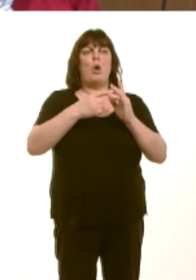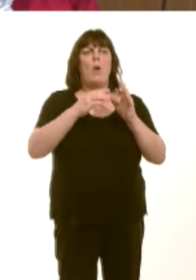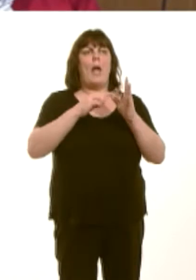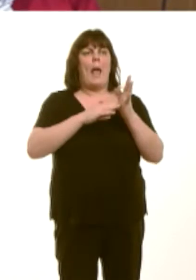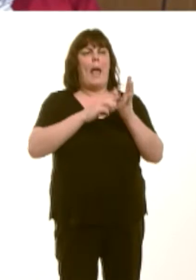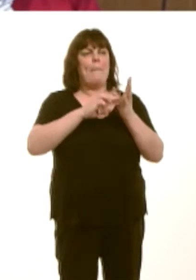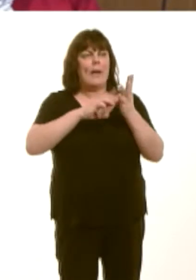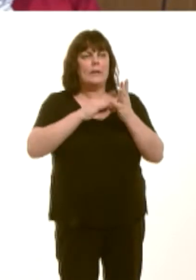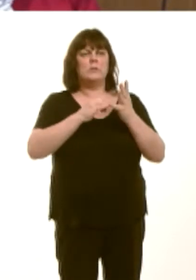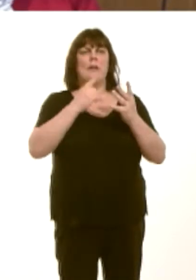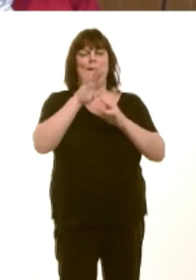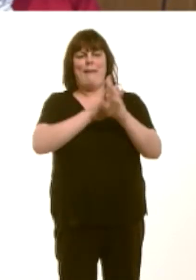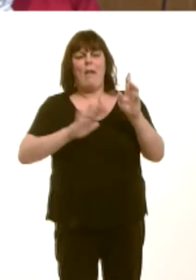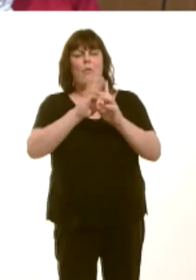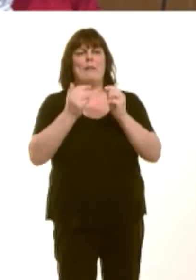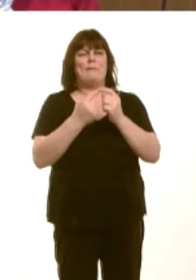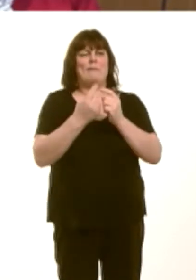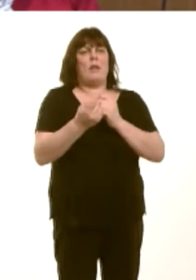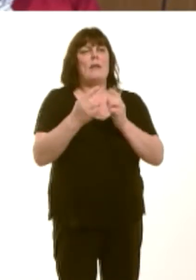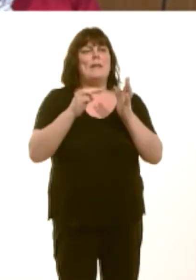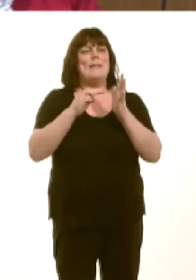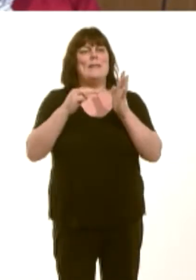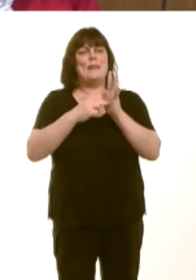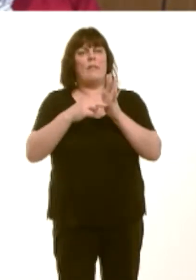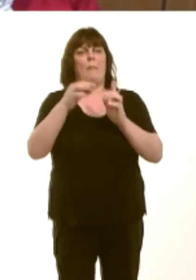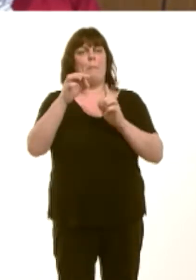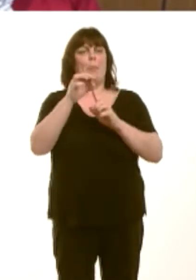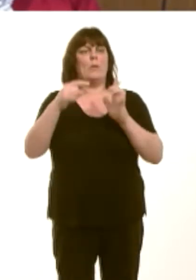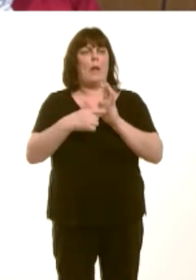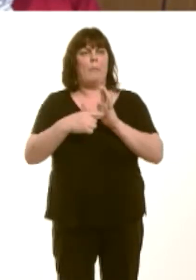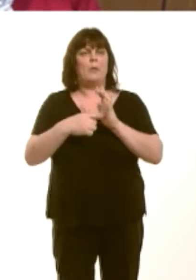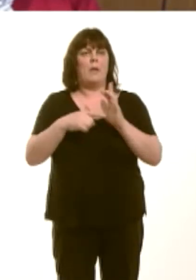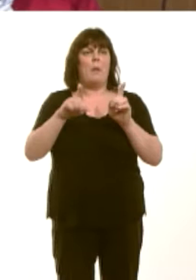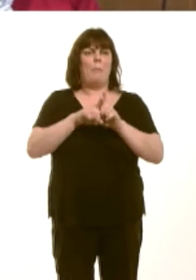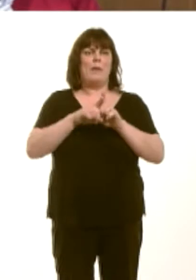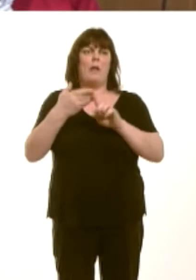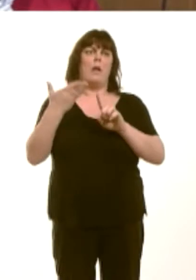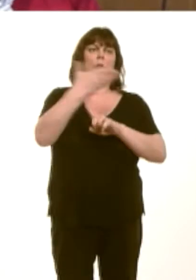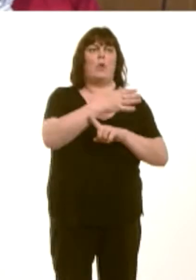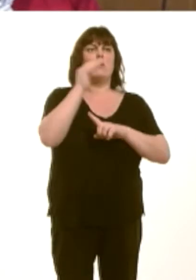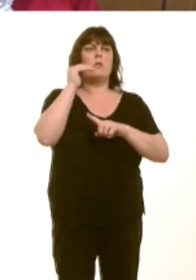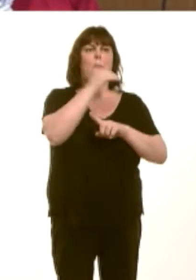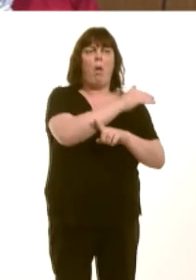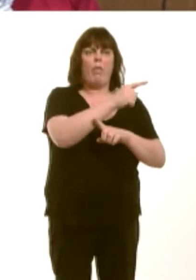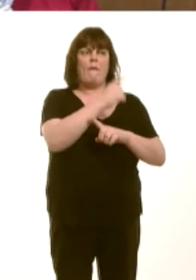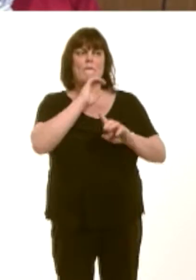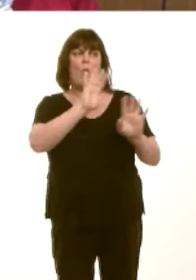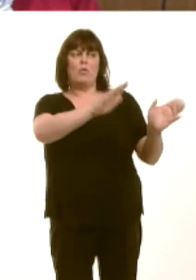which are in Neath Port Talbot but are often serviced from Carmarthenshire and have Carmarthenshire postal addresses, as she will know.